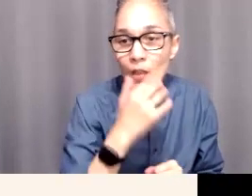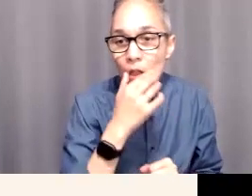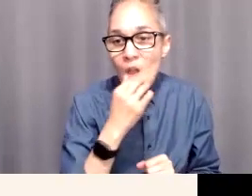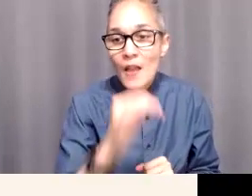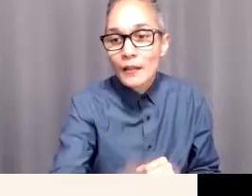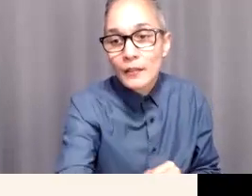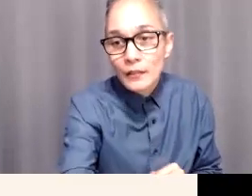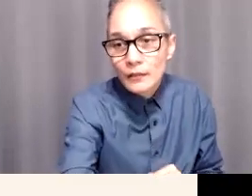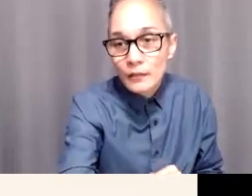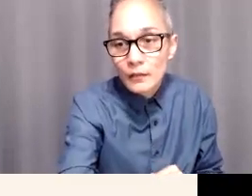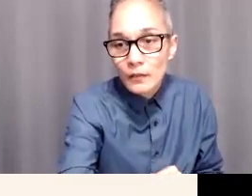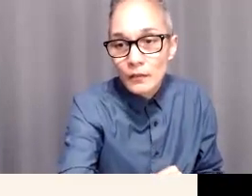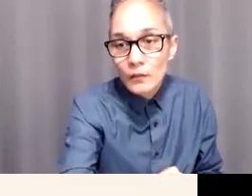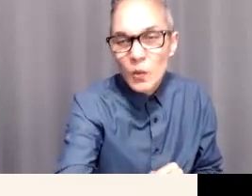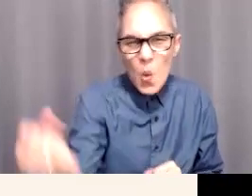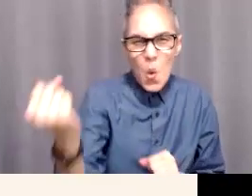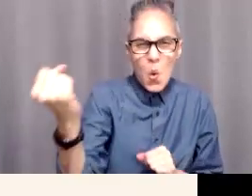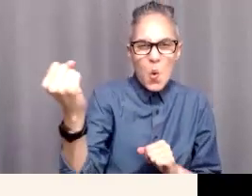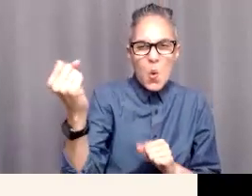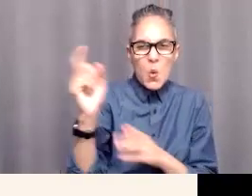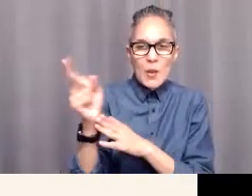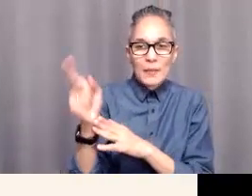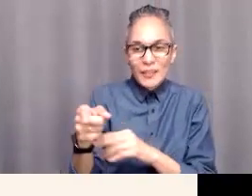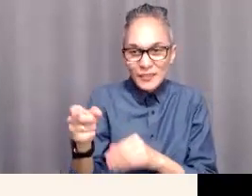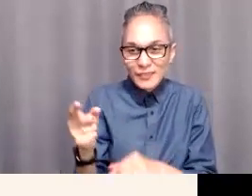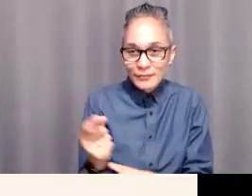And we'll come back to that in, in a minute.